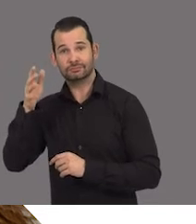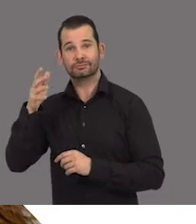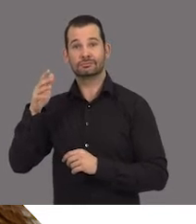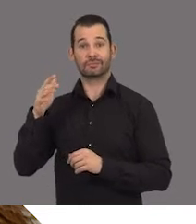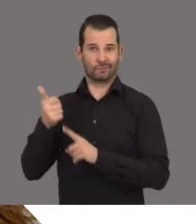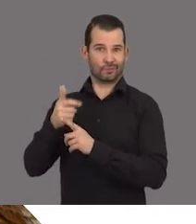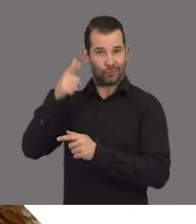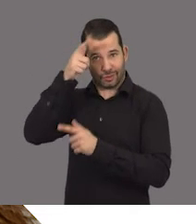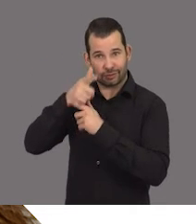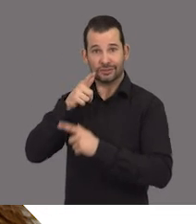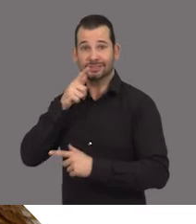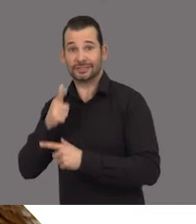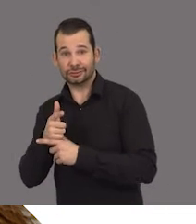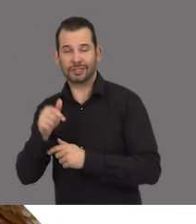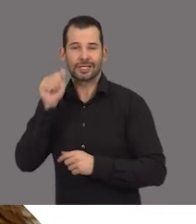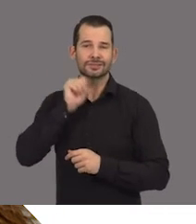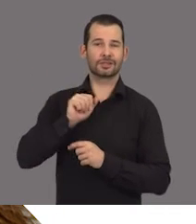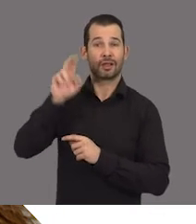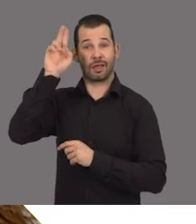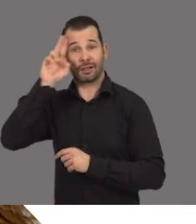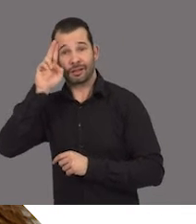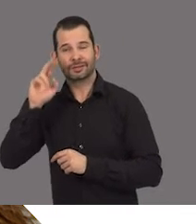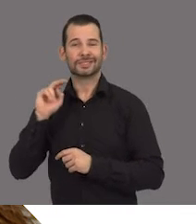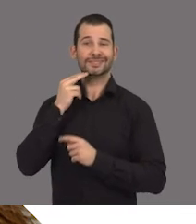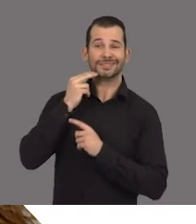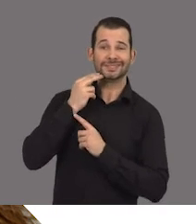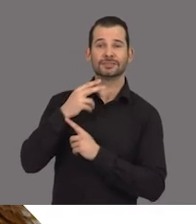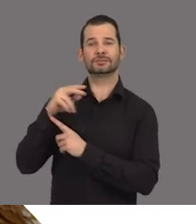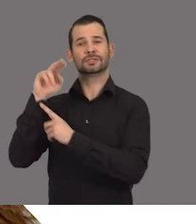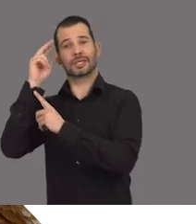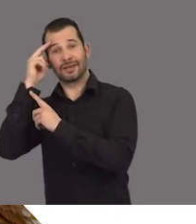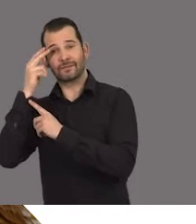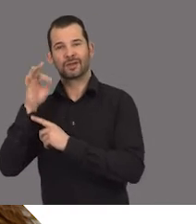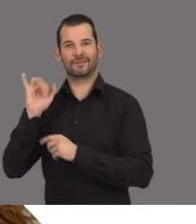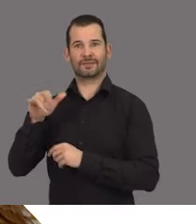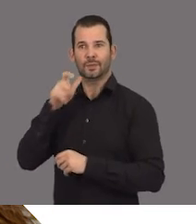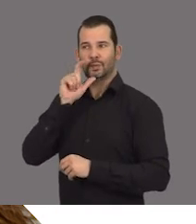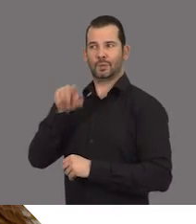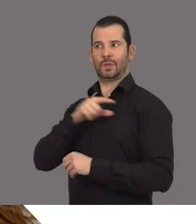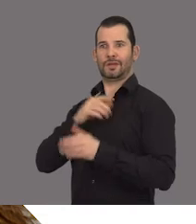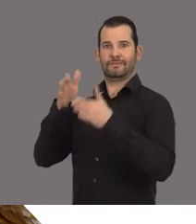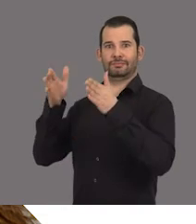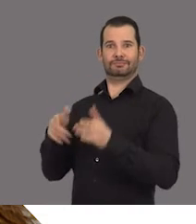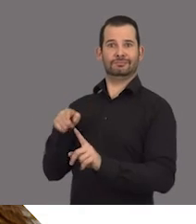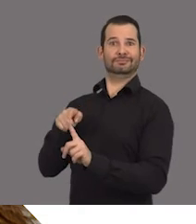nephew of the qualifying individual [or the qualifying individual’s cohabiting